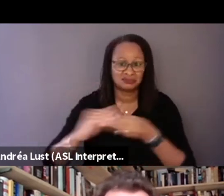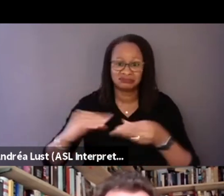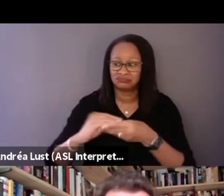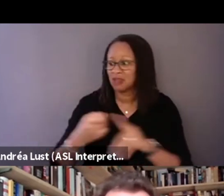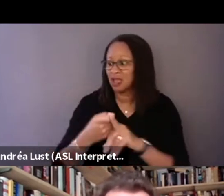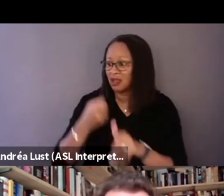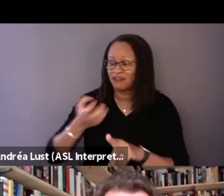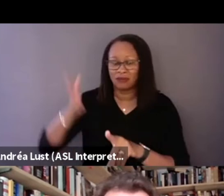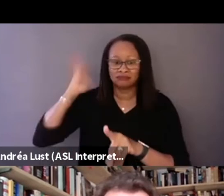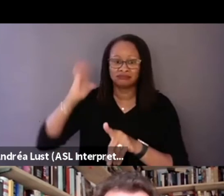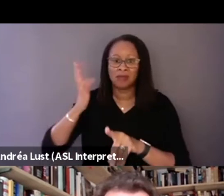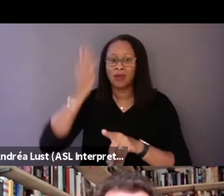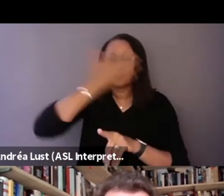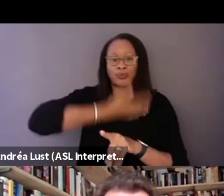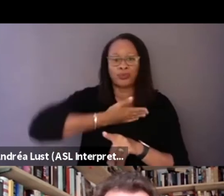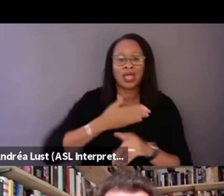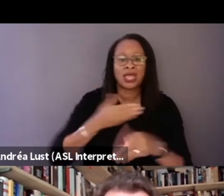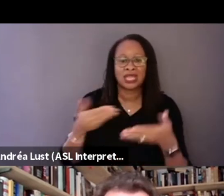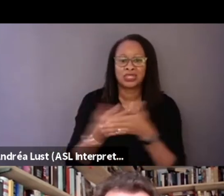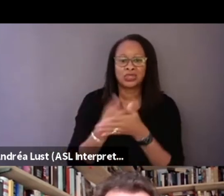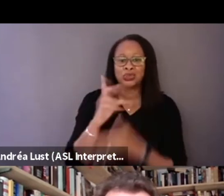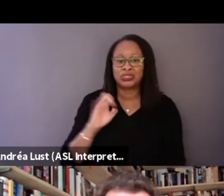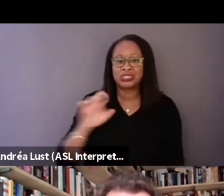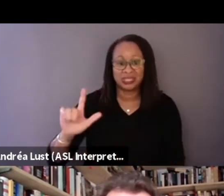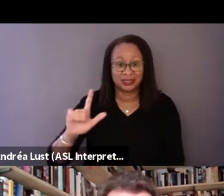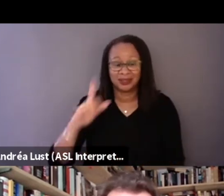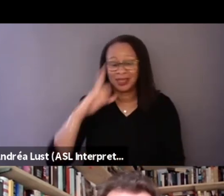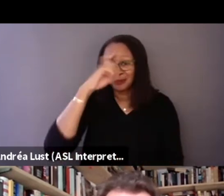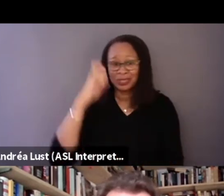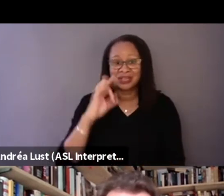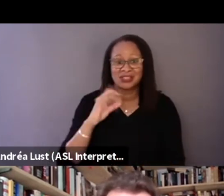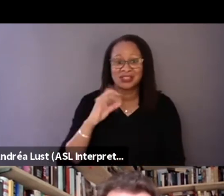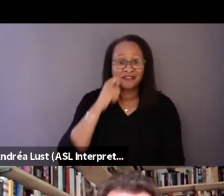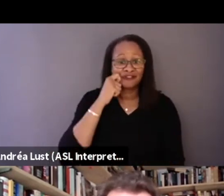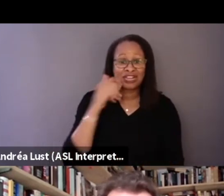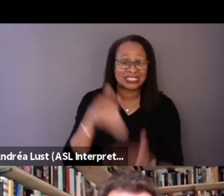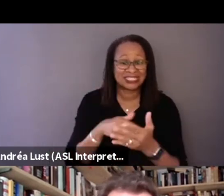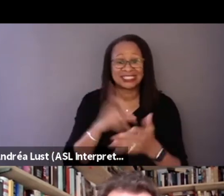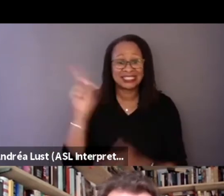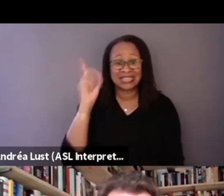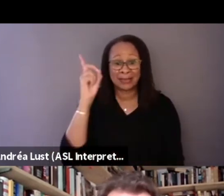overlooked in the new deal because of racist Democrats in the south.